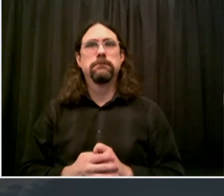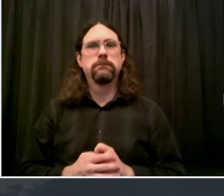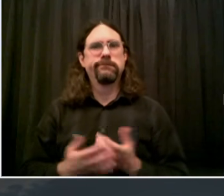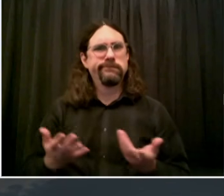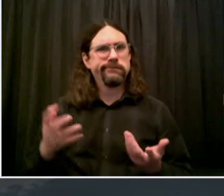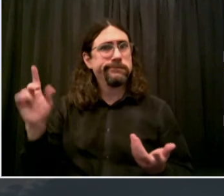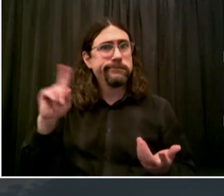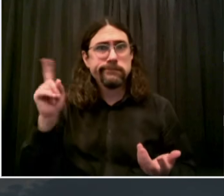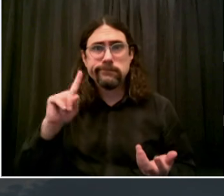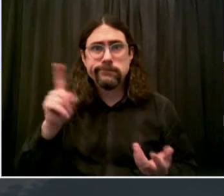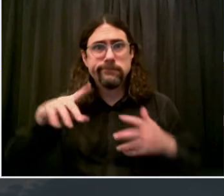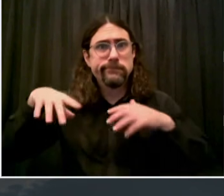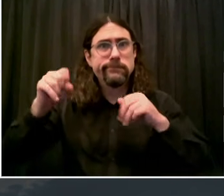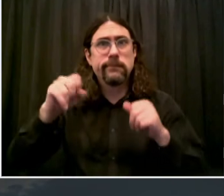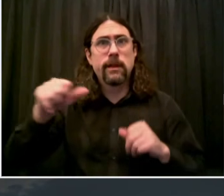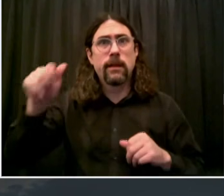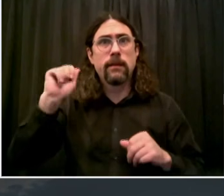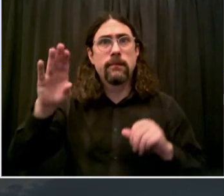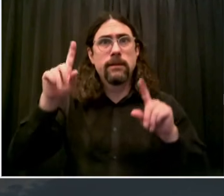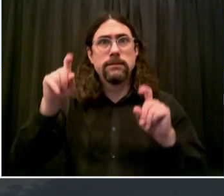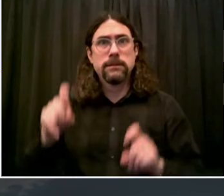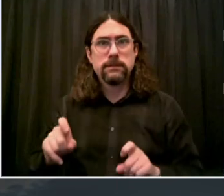WE HA